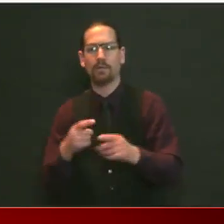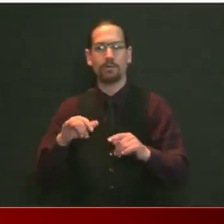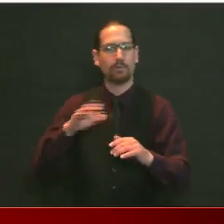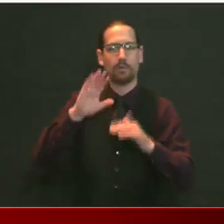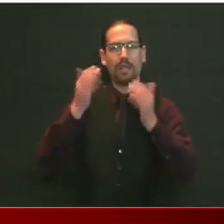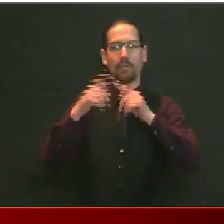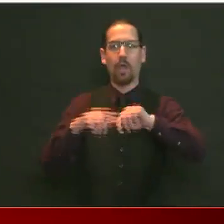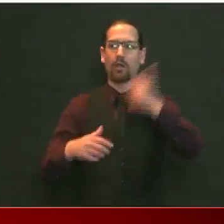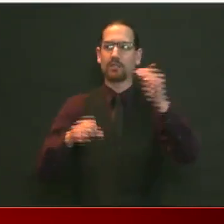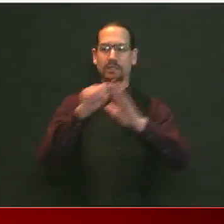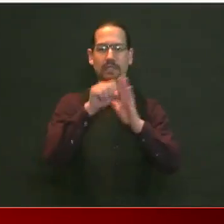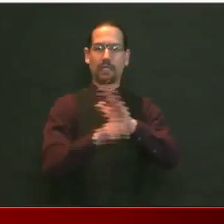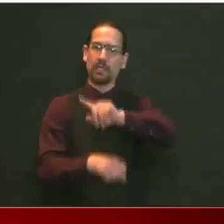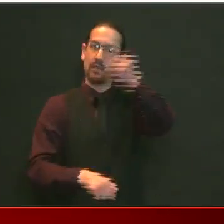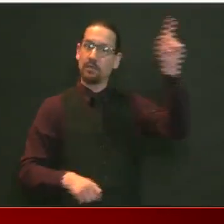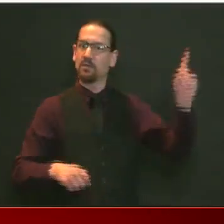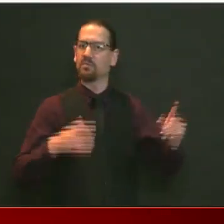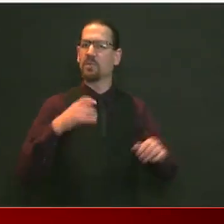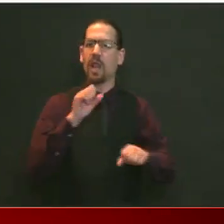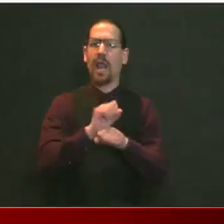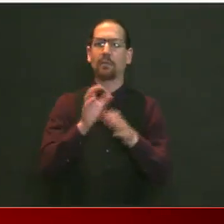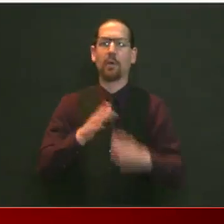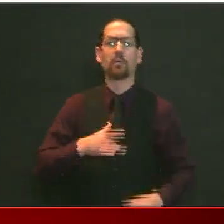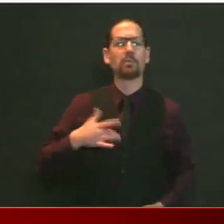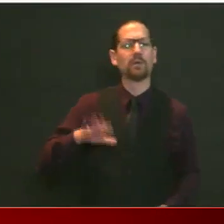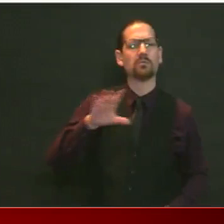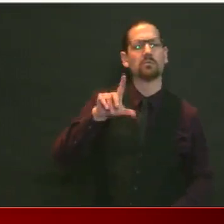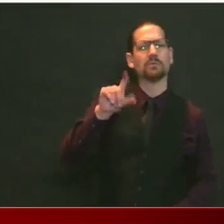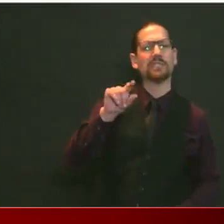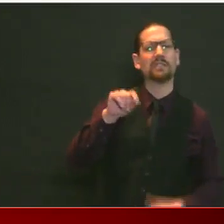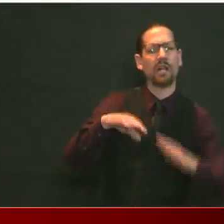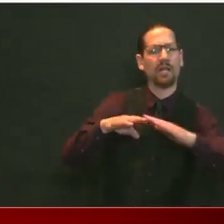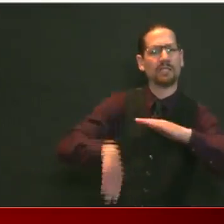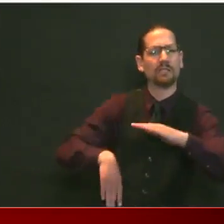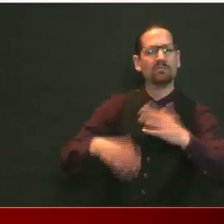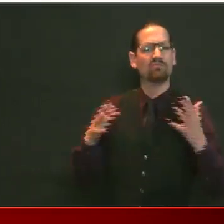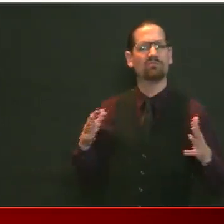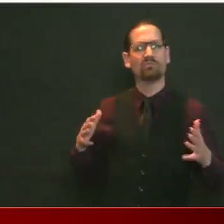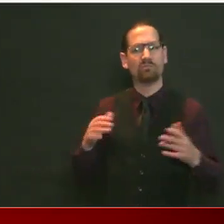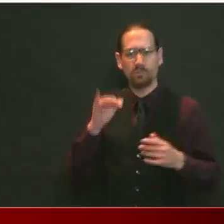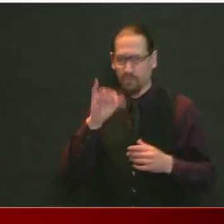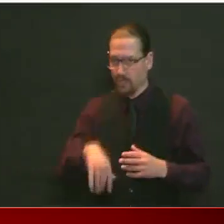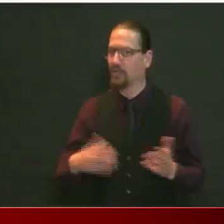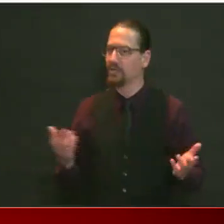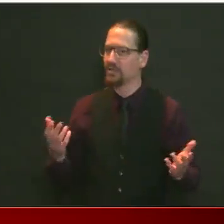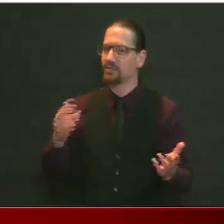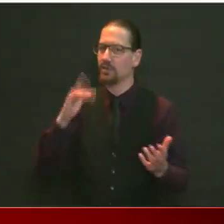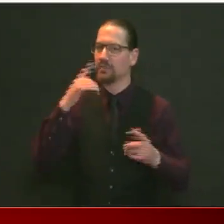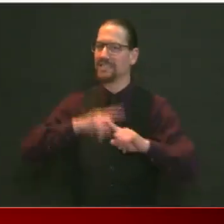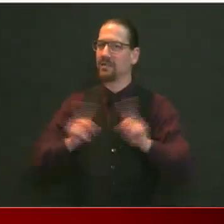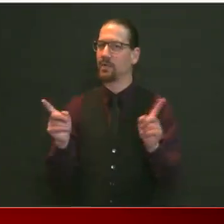THOSE ARE THE BUSINESSES ALL OVER THE COUNTRY THAT ARE THE HARDEST HIT. ALSO, WE HAVE